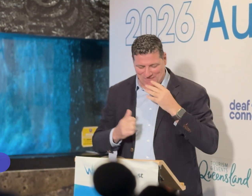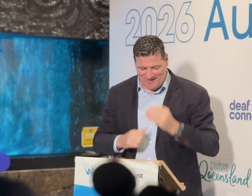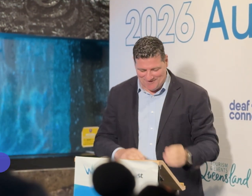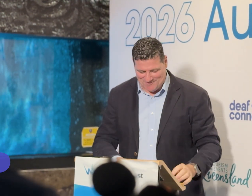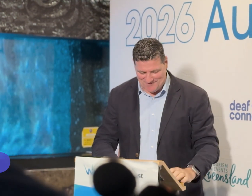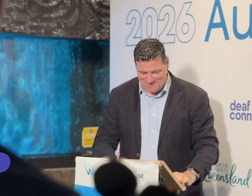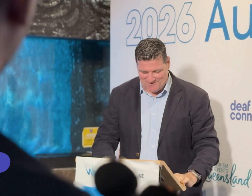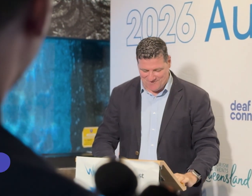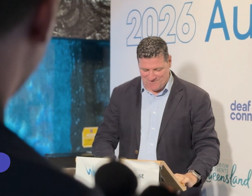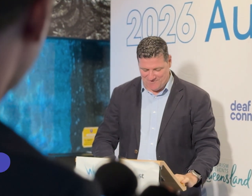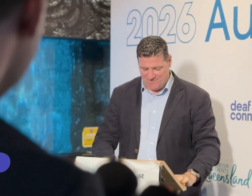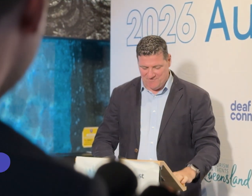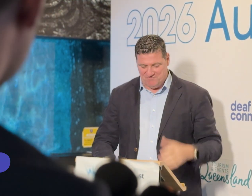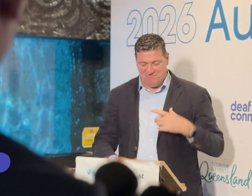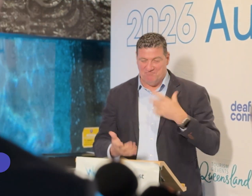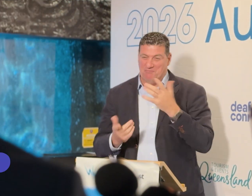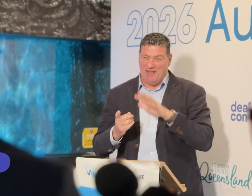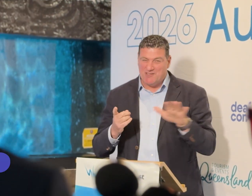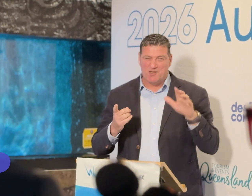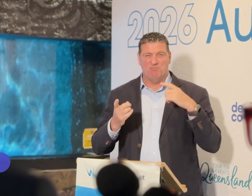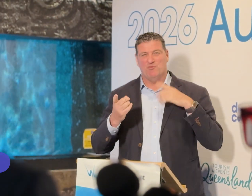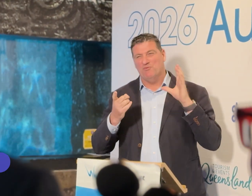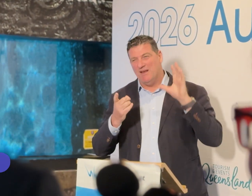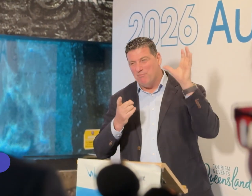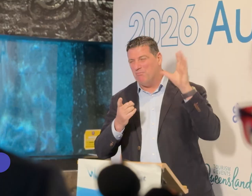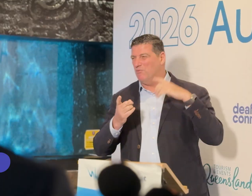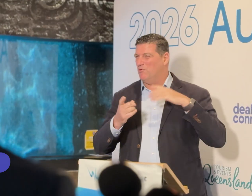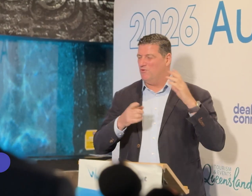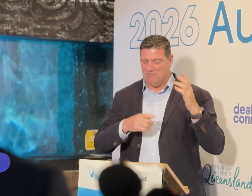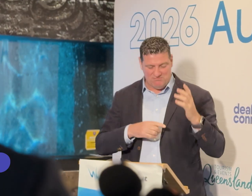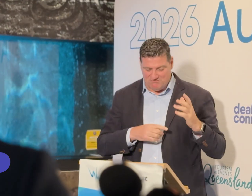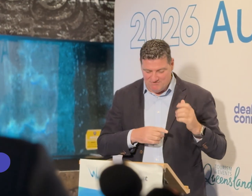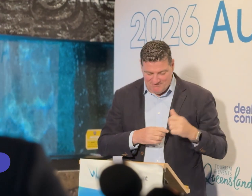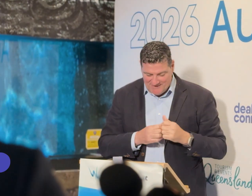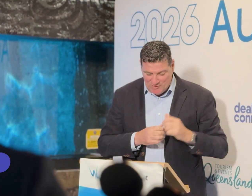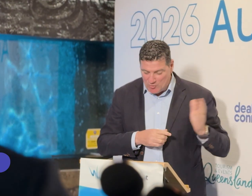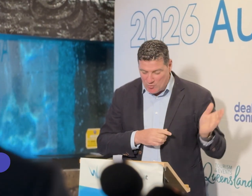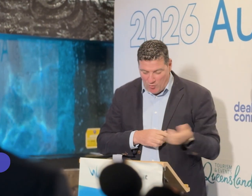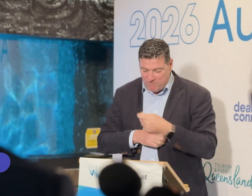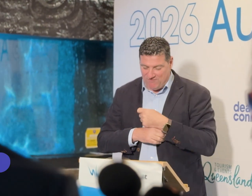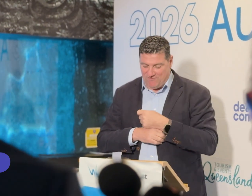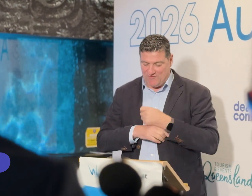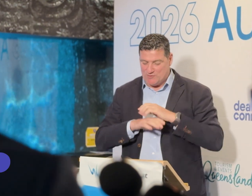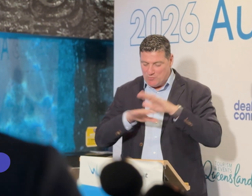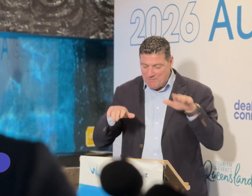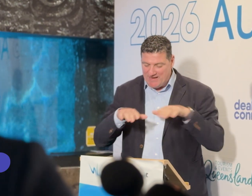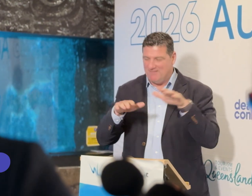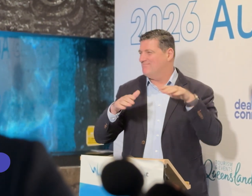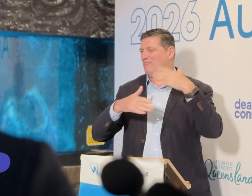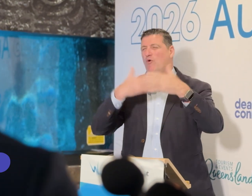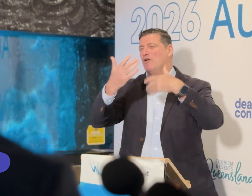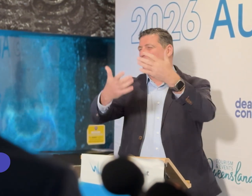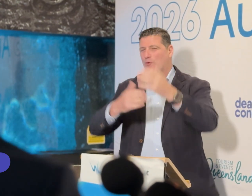to try to run these events, but across basketball, netball, golf, swimming,